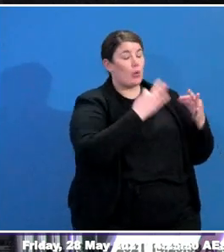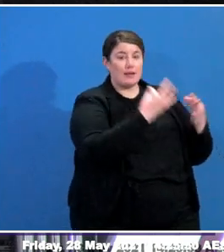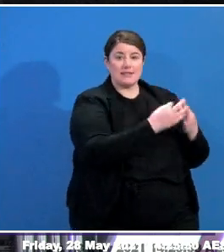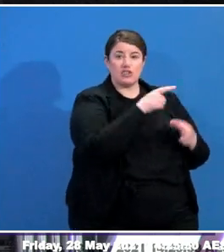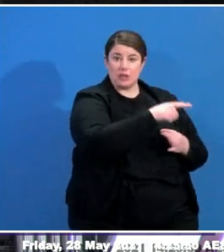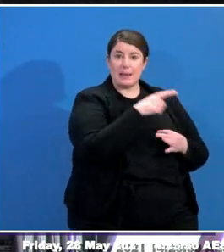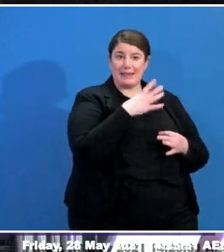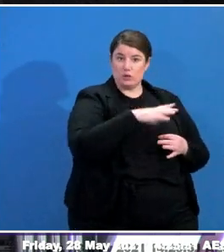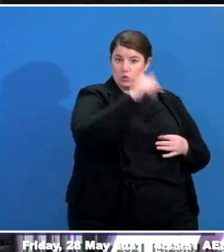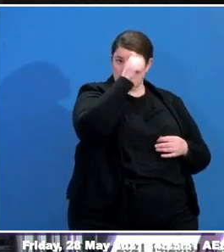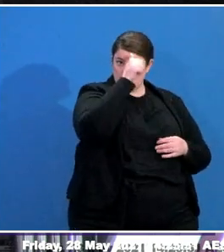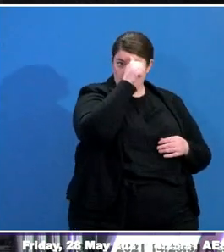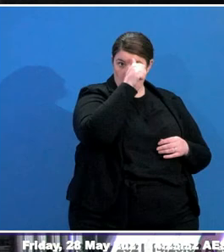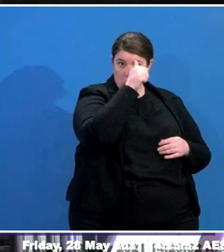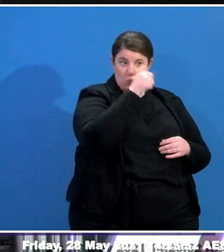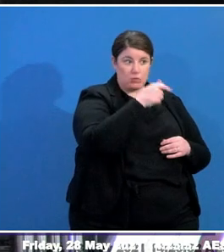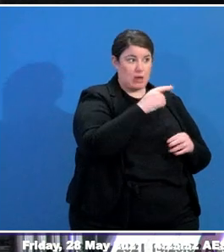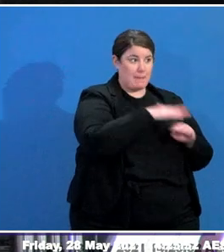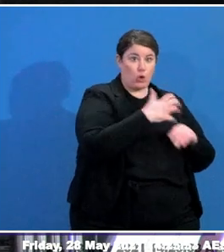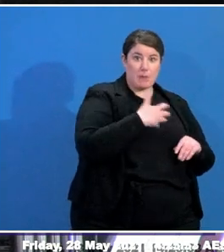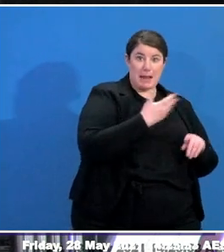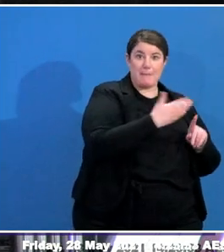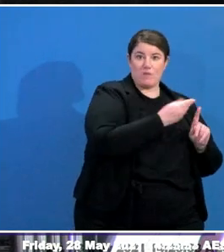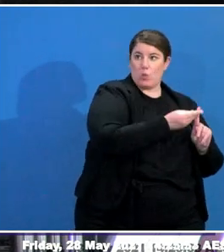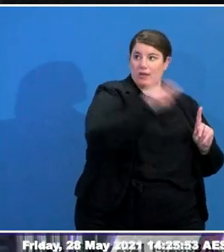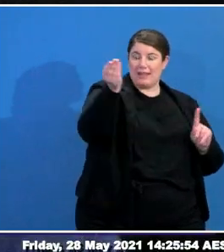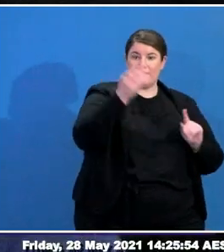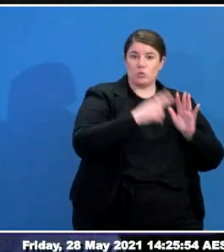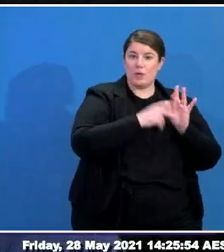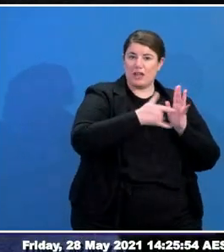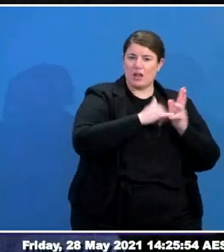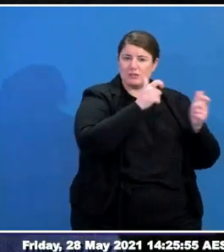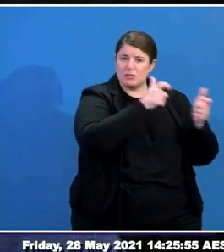be informed about a complaint before you take action about it?